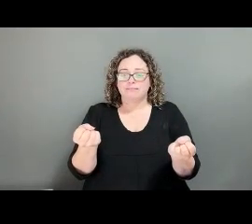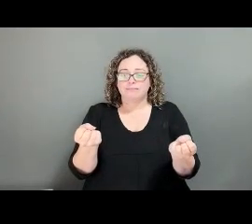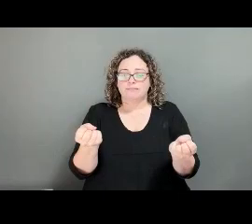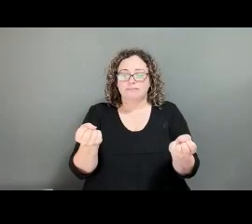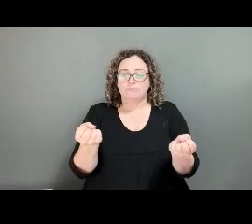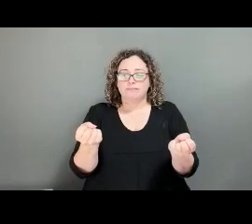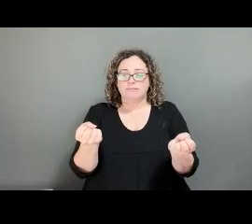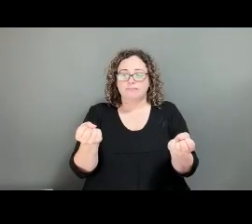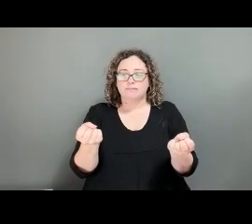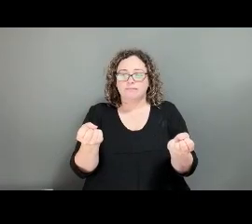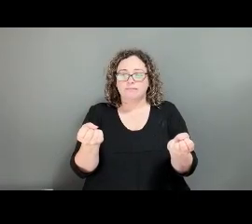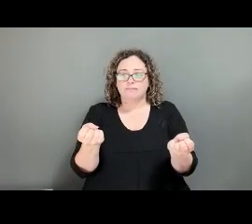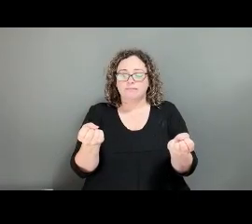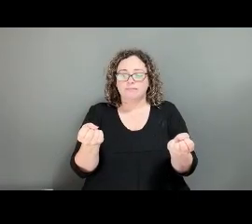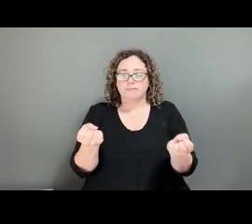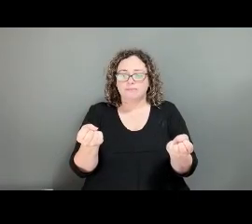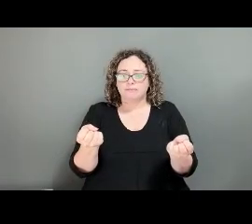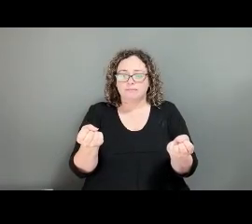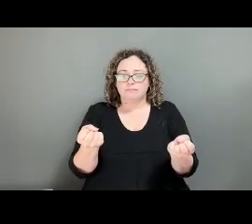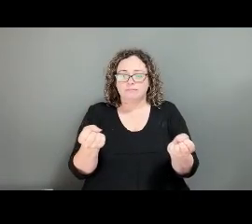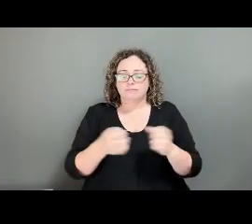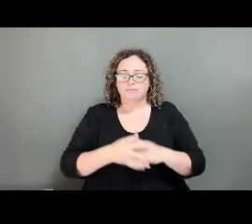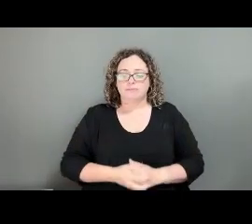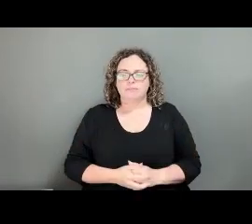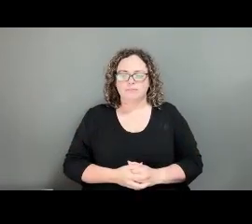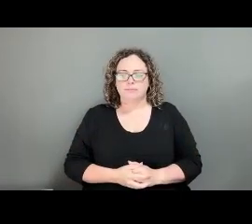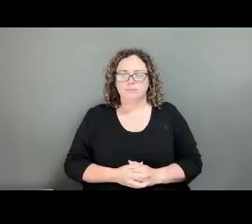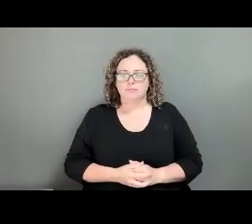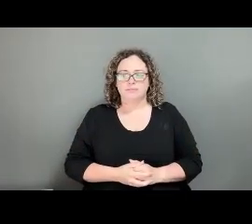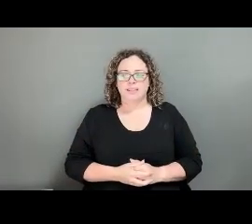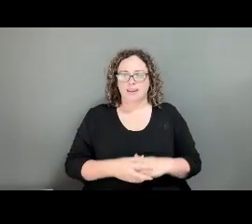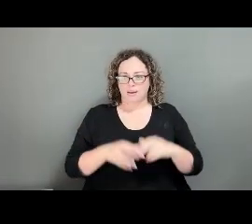I'm not sure if that is working on the vision for you, for everyone.